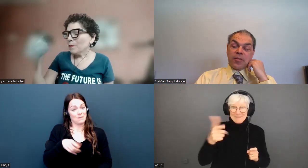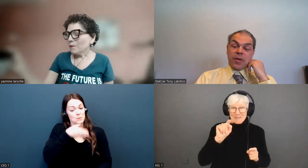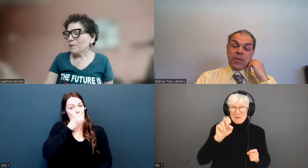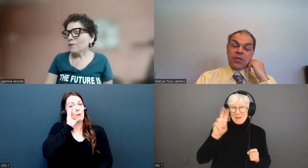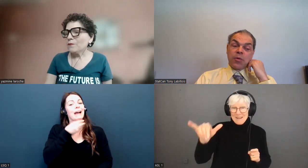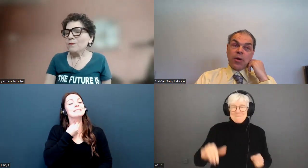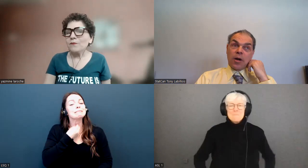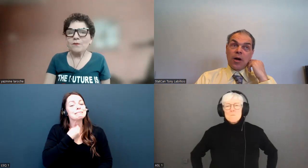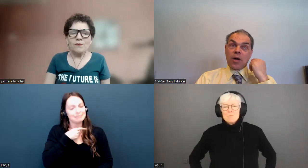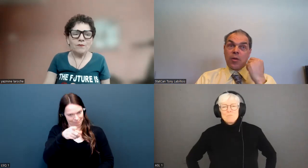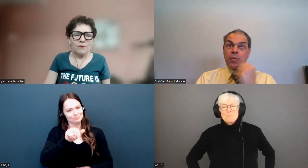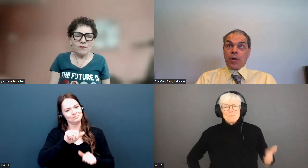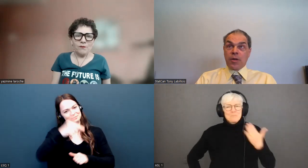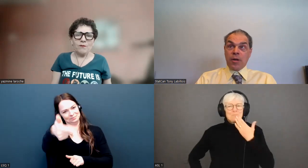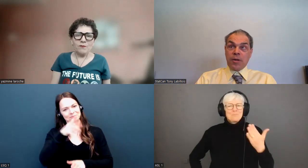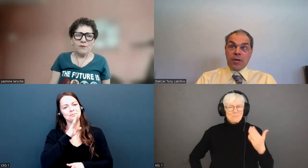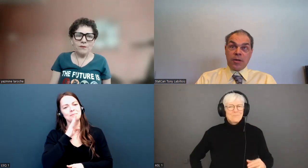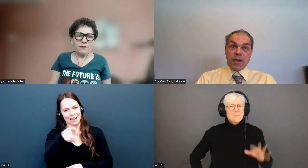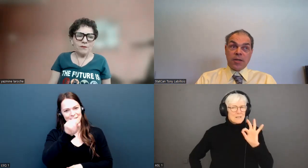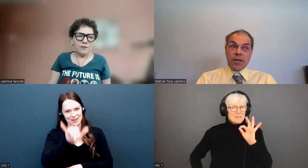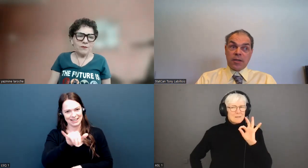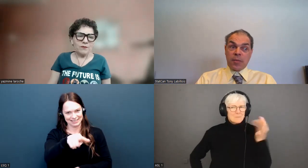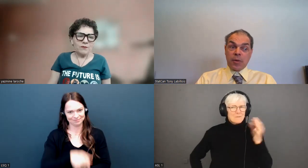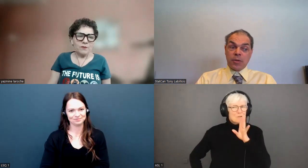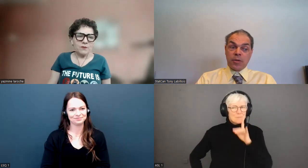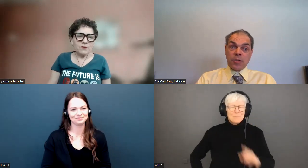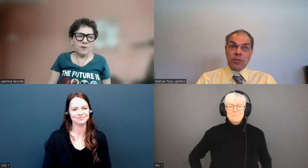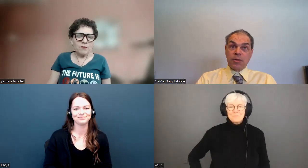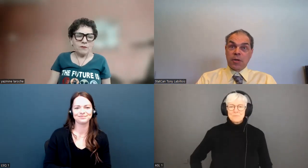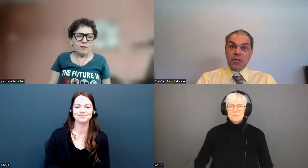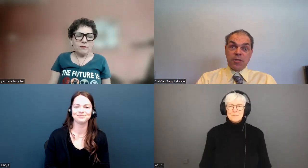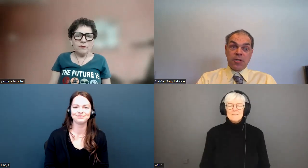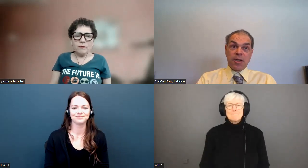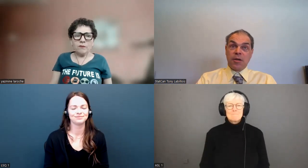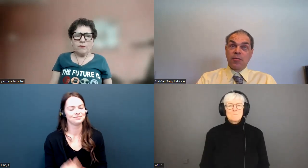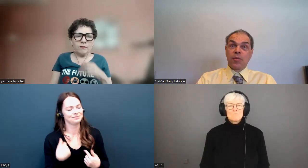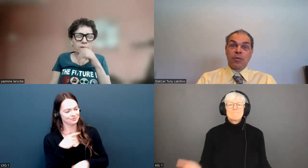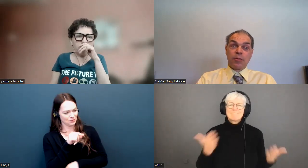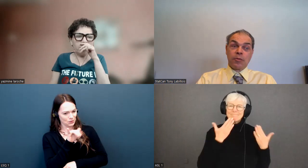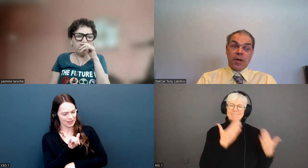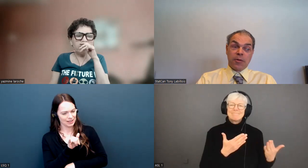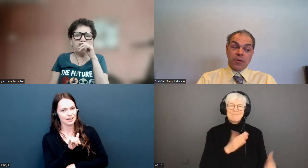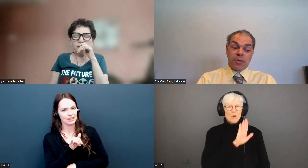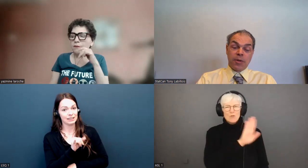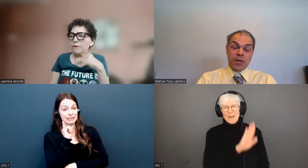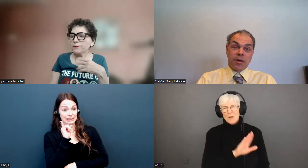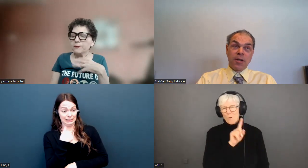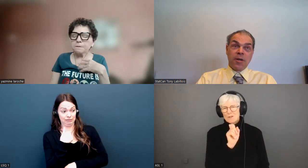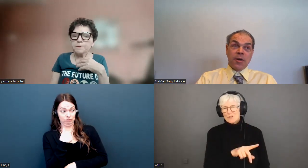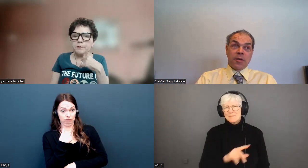happy birthday um the experience um foreign um